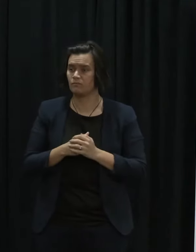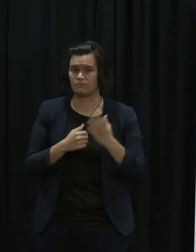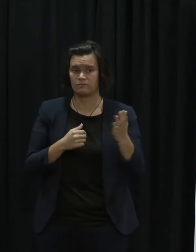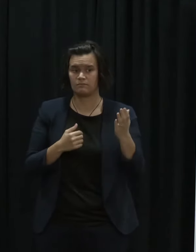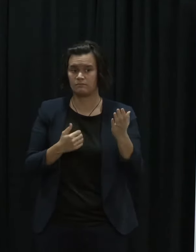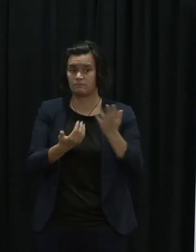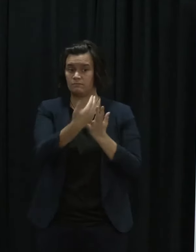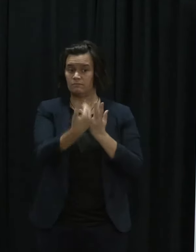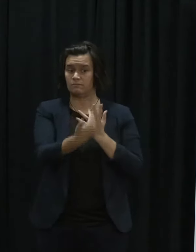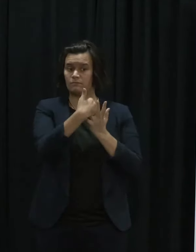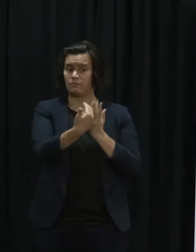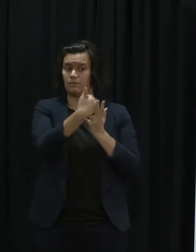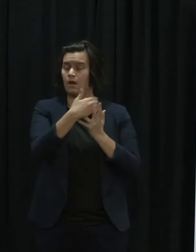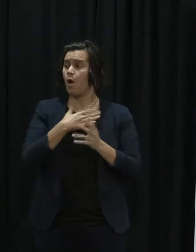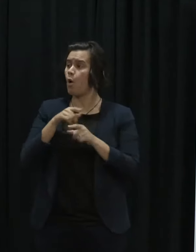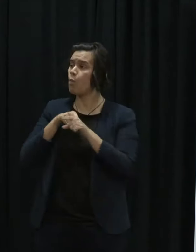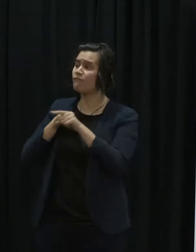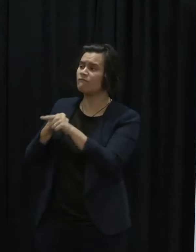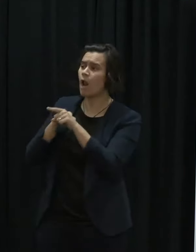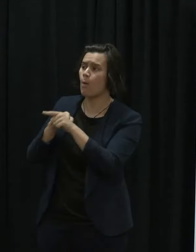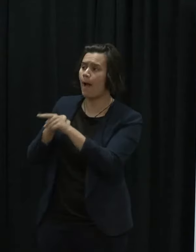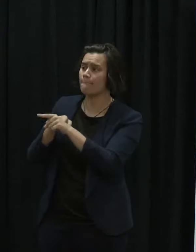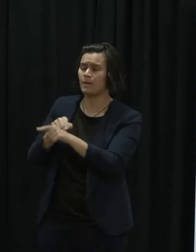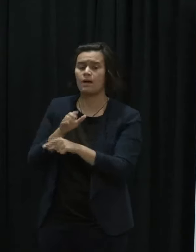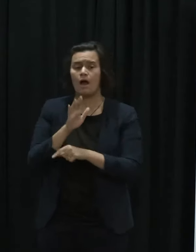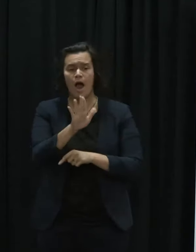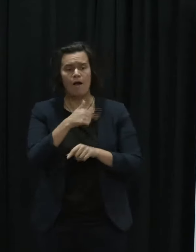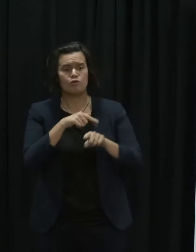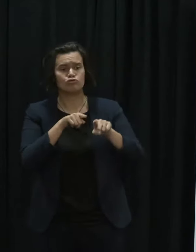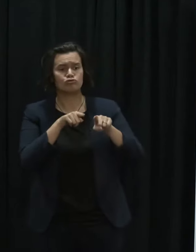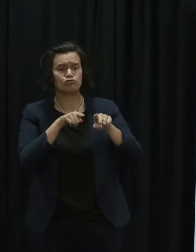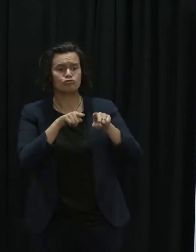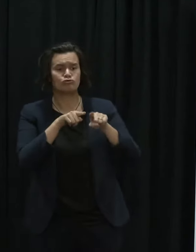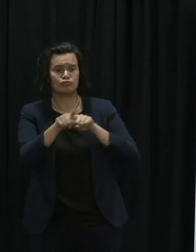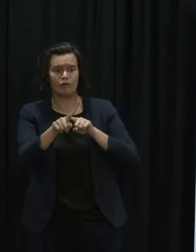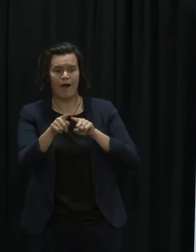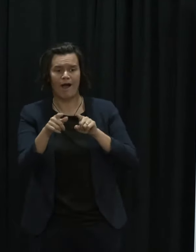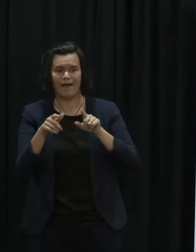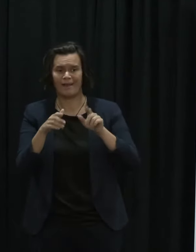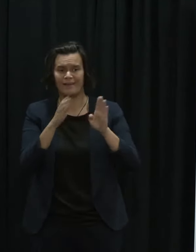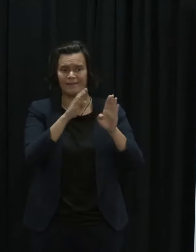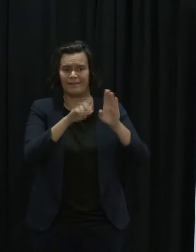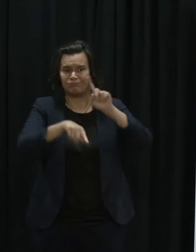rate of growth over the past